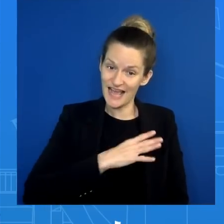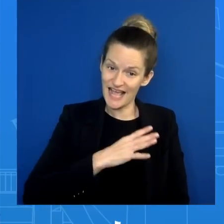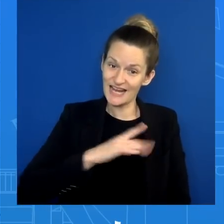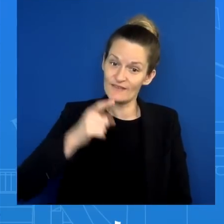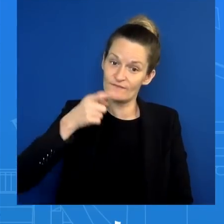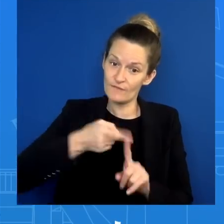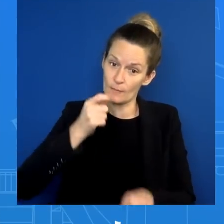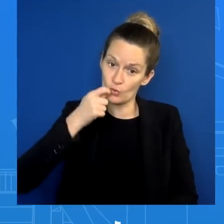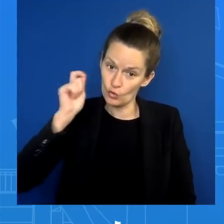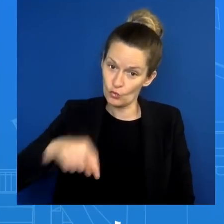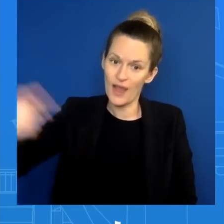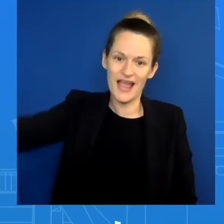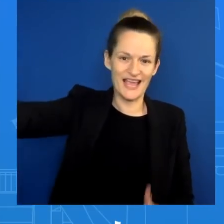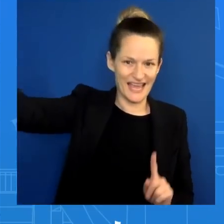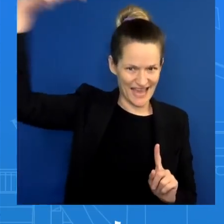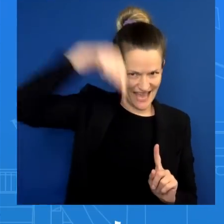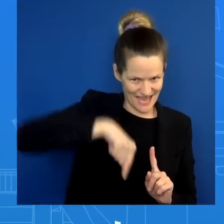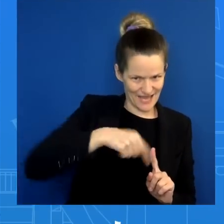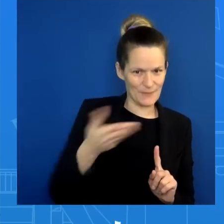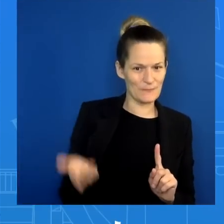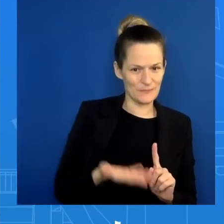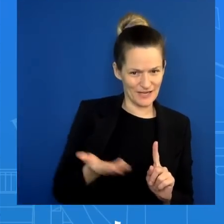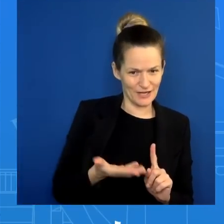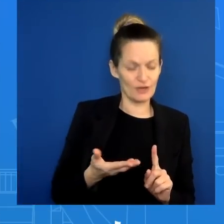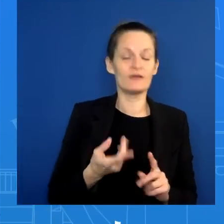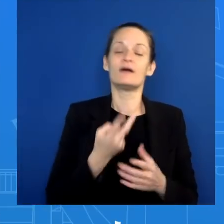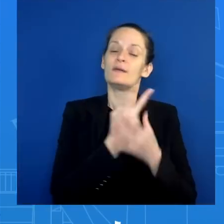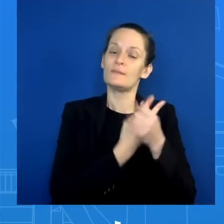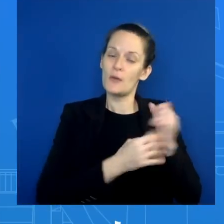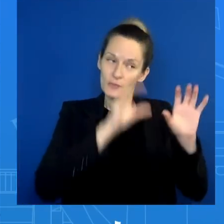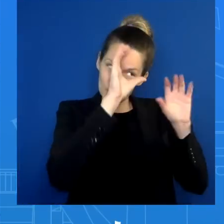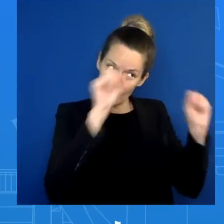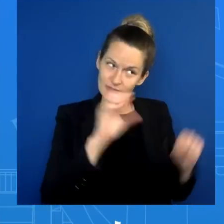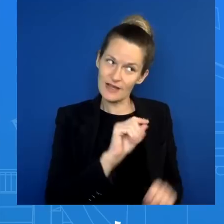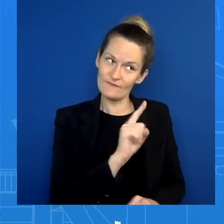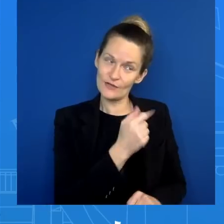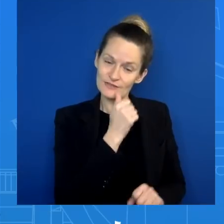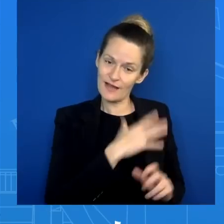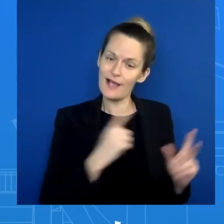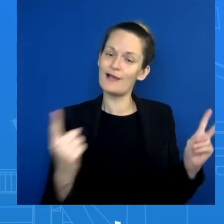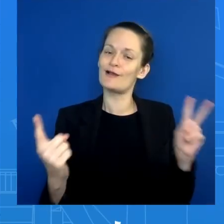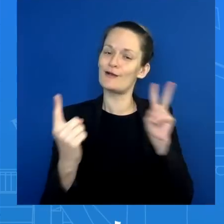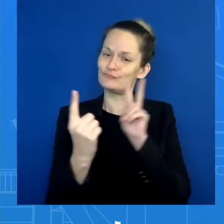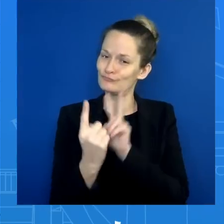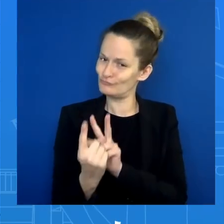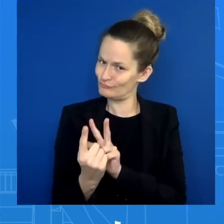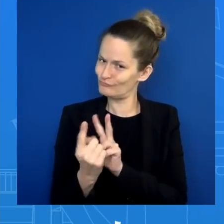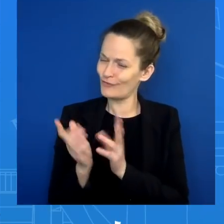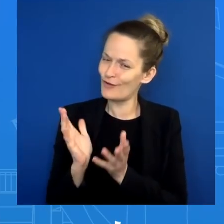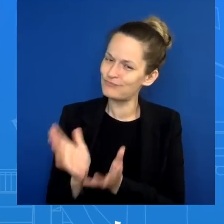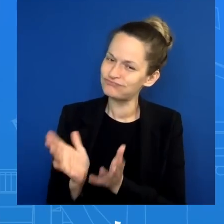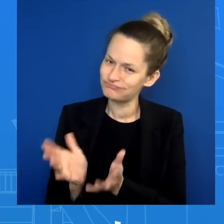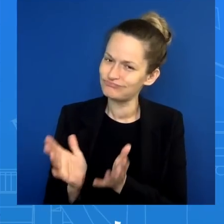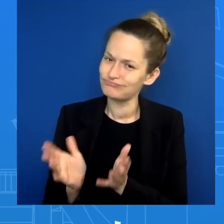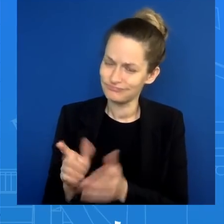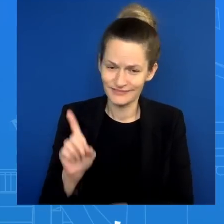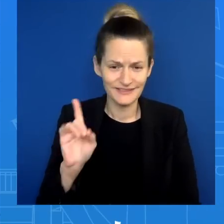was honored to have her here for her visit. And so, as also, you know, Secretary Blinken has visited Ukraine